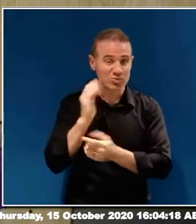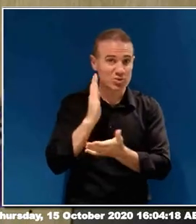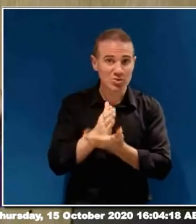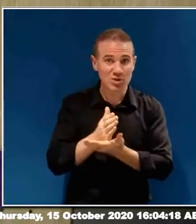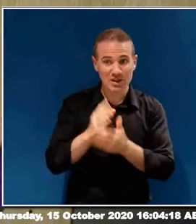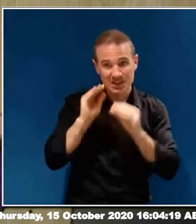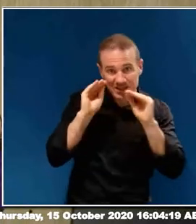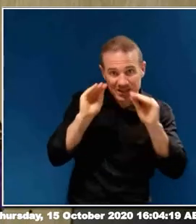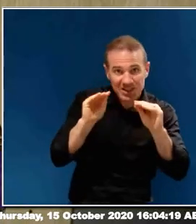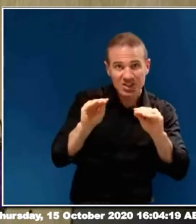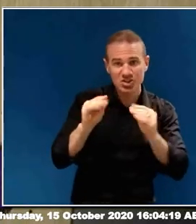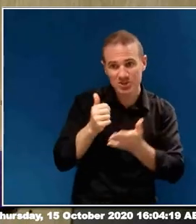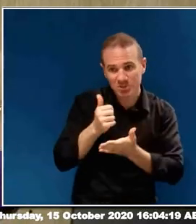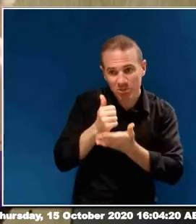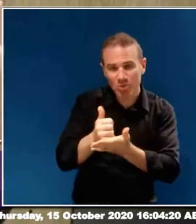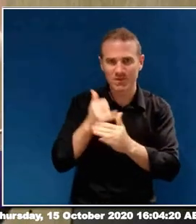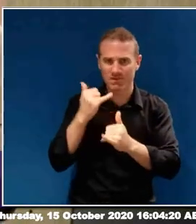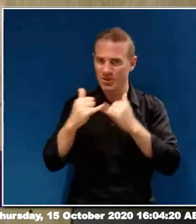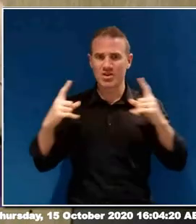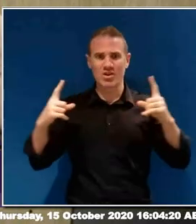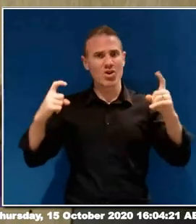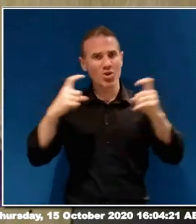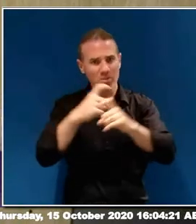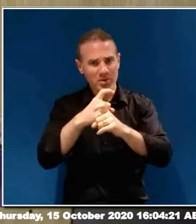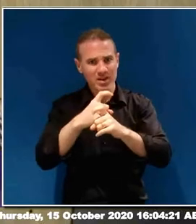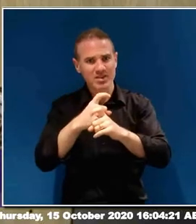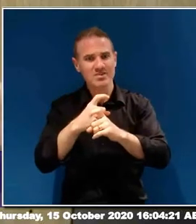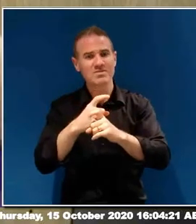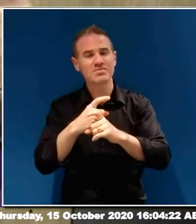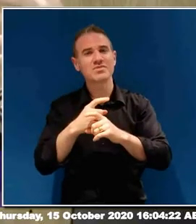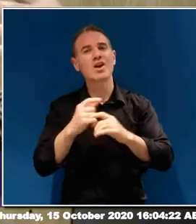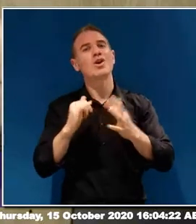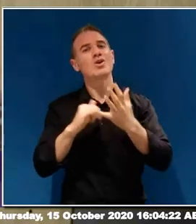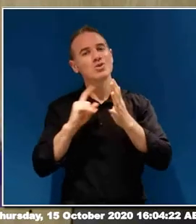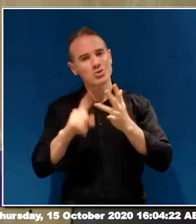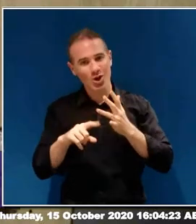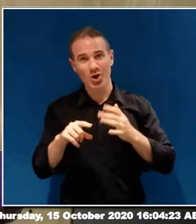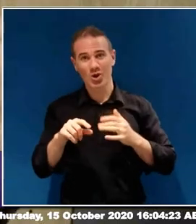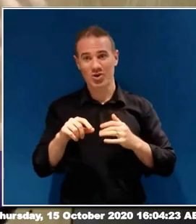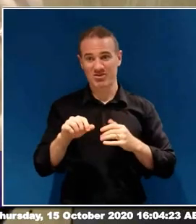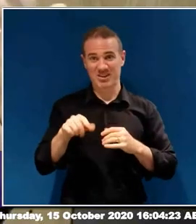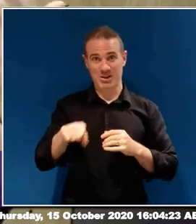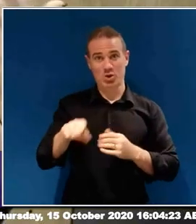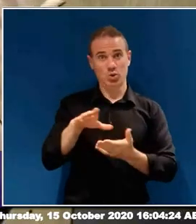So engage and learning and behaviour are - all tie in together.